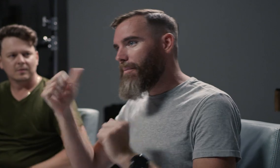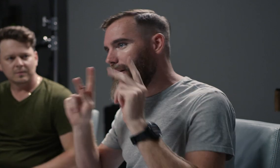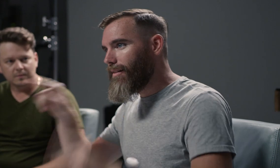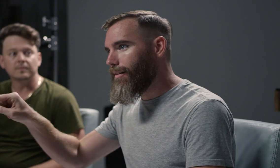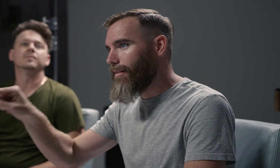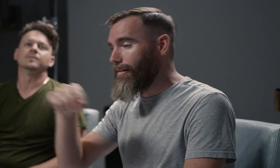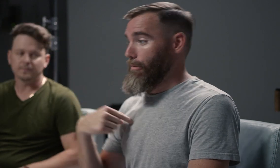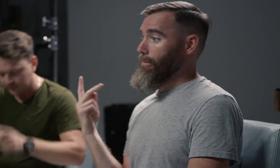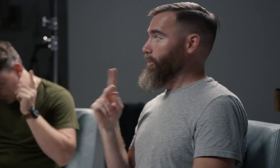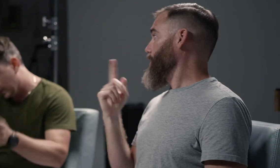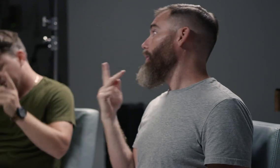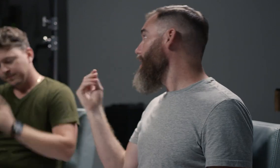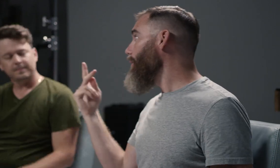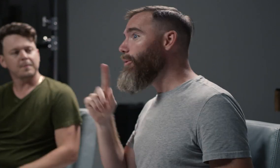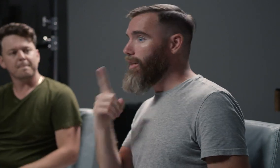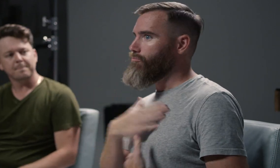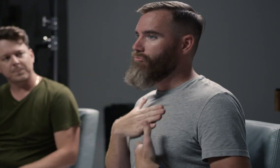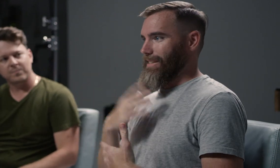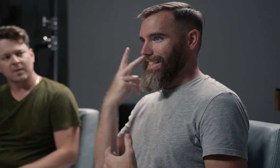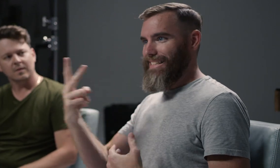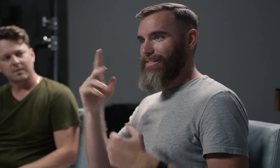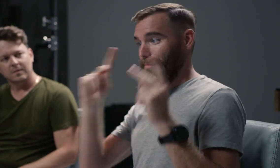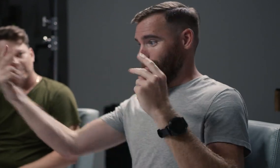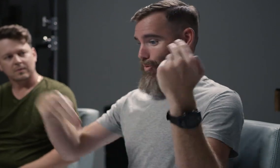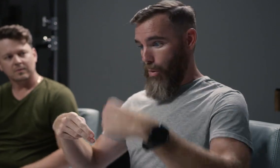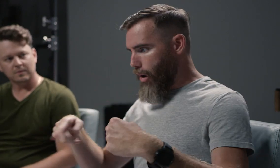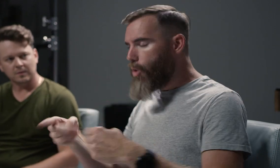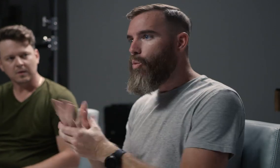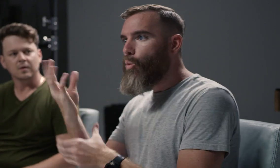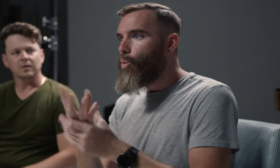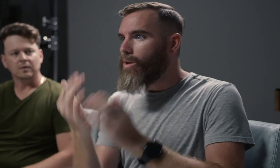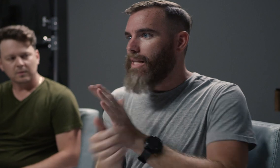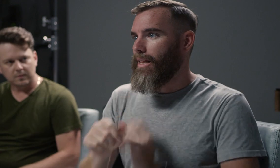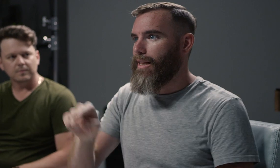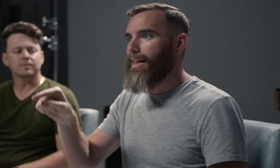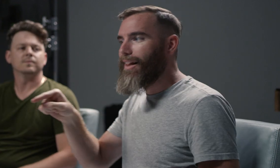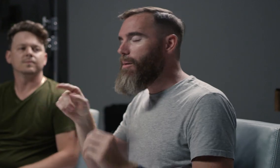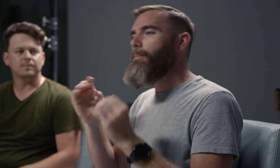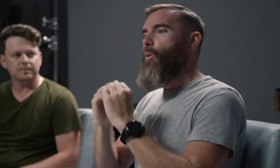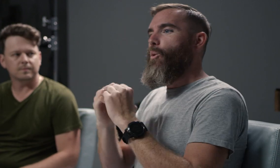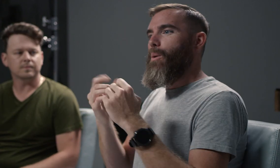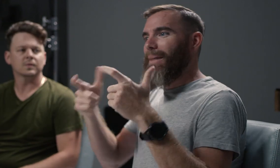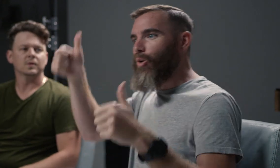is to work with other people... -Exactly! ...and we really enjoy seeing the people who come work with us grow in their own skills.